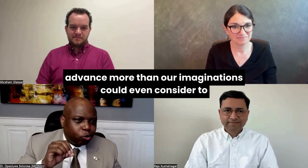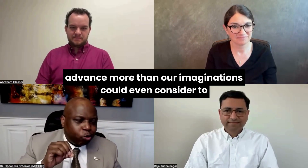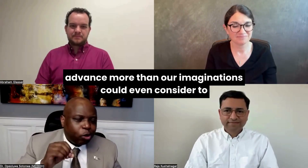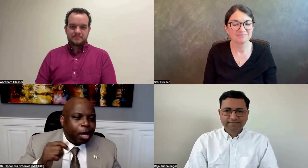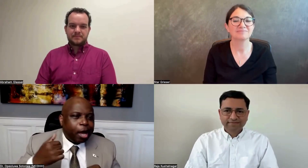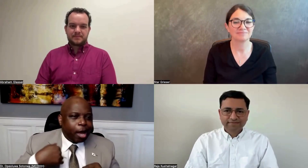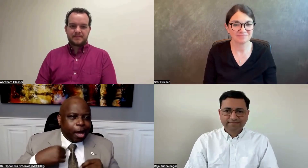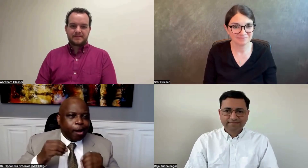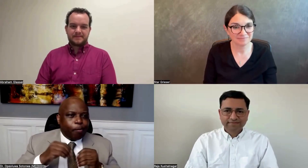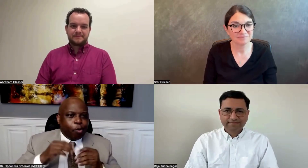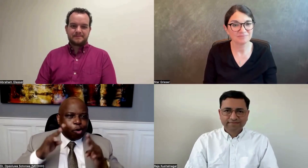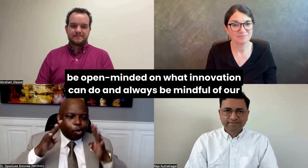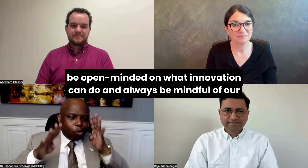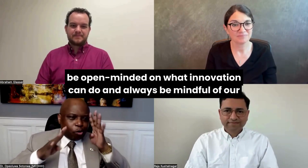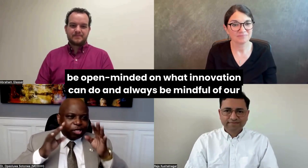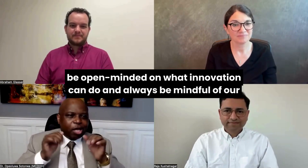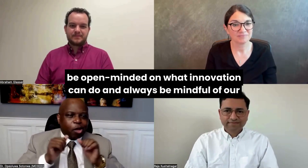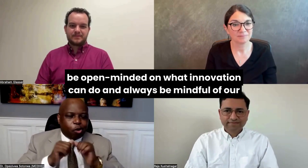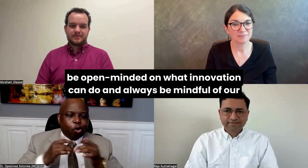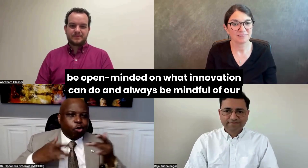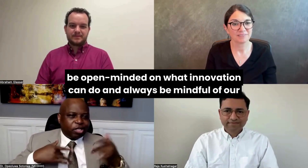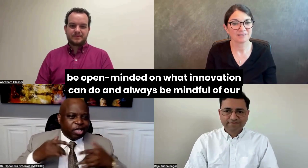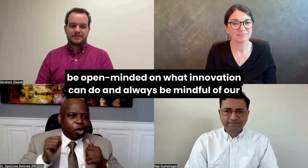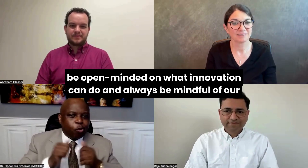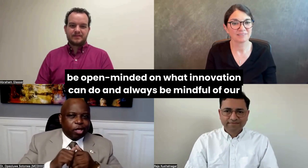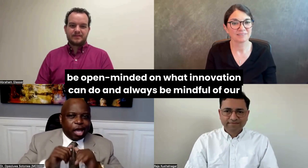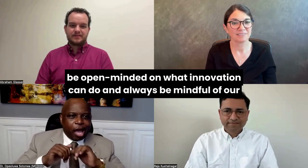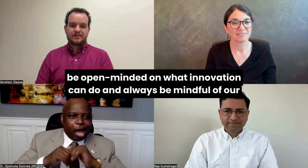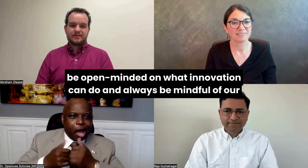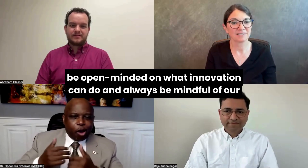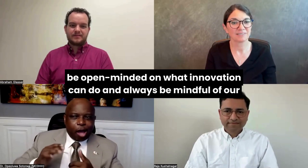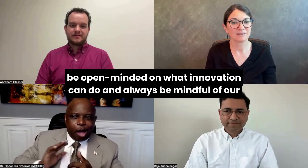be open-minded on what innovation can do and always be mindful of our